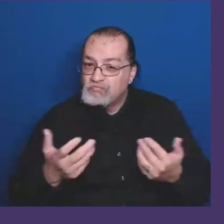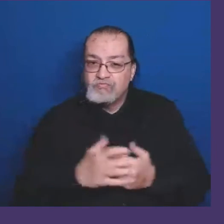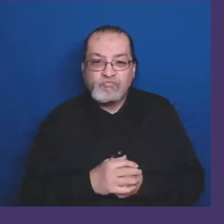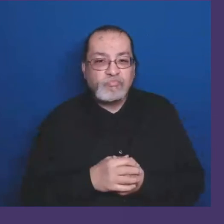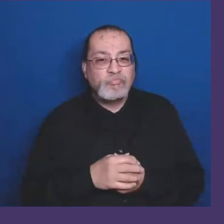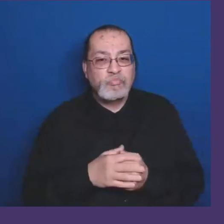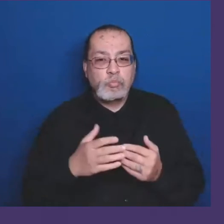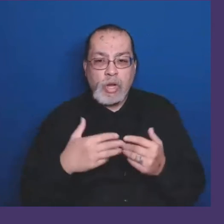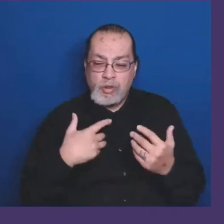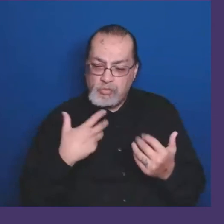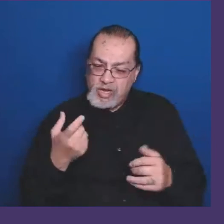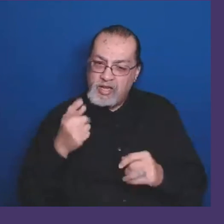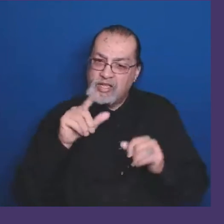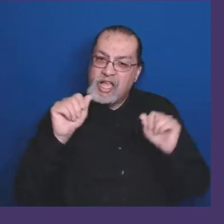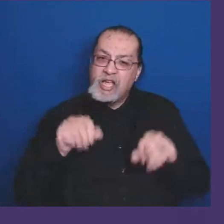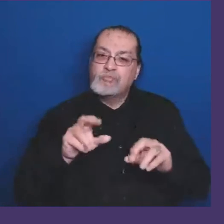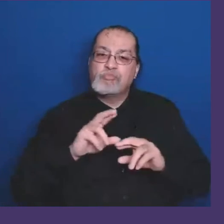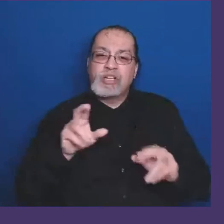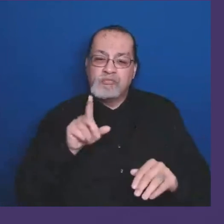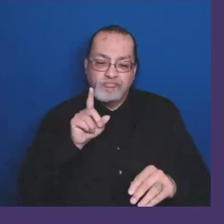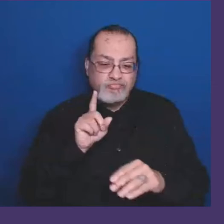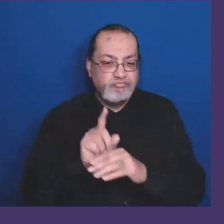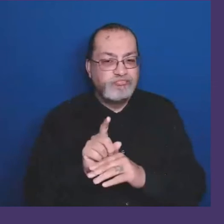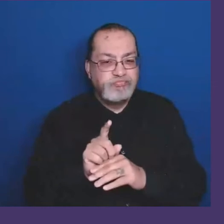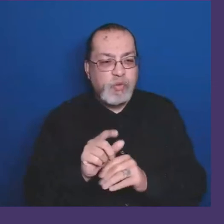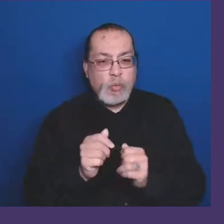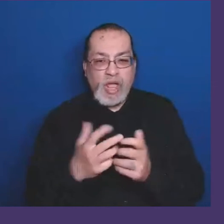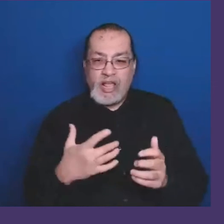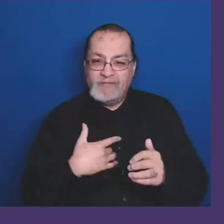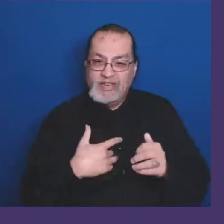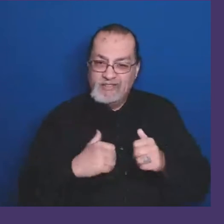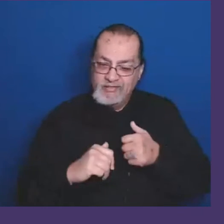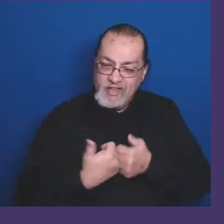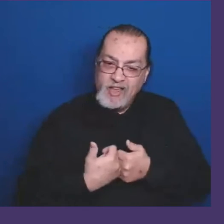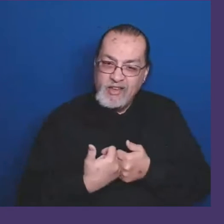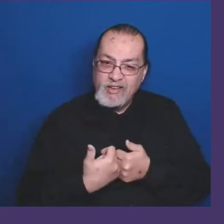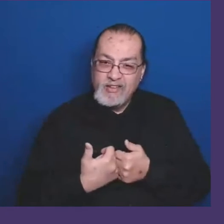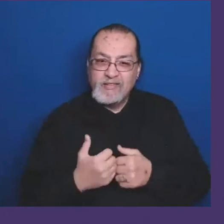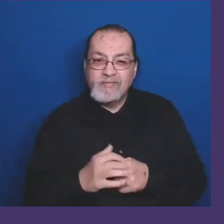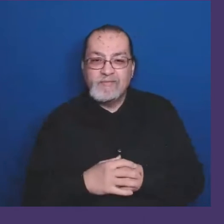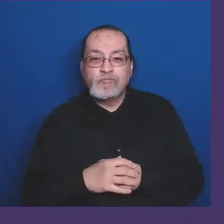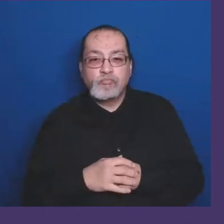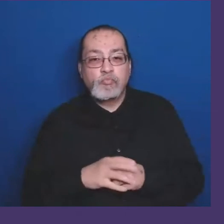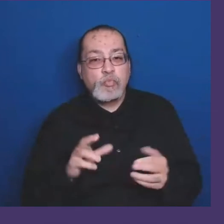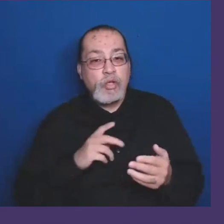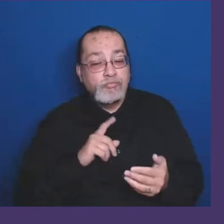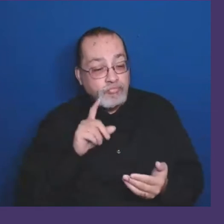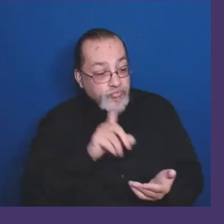Our workspaces offer a variety of options to facilitate how employees work,